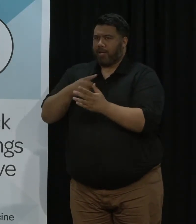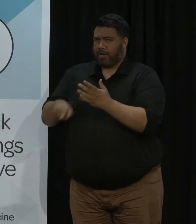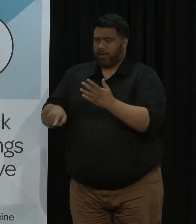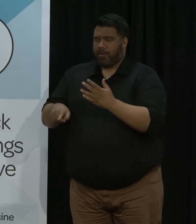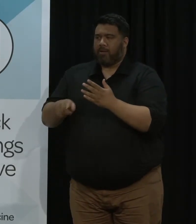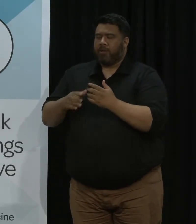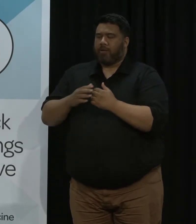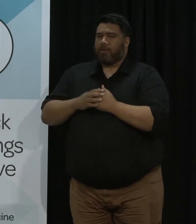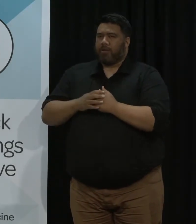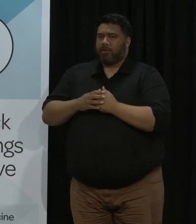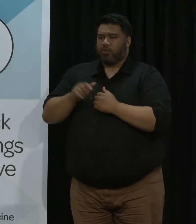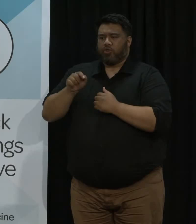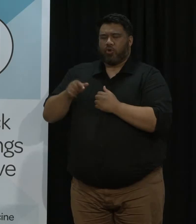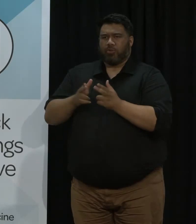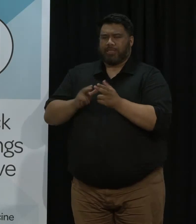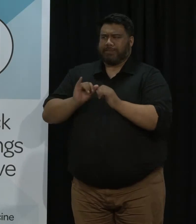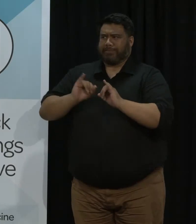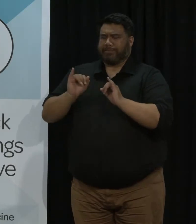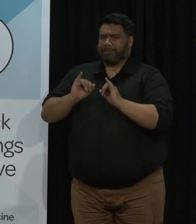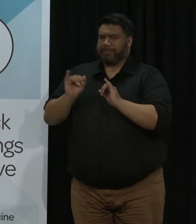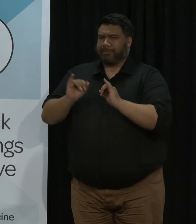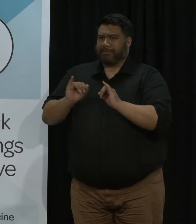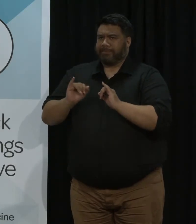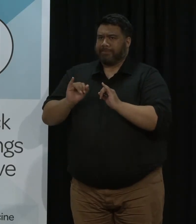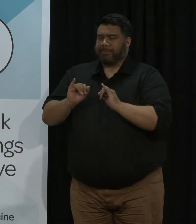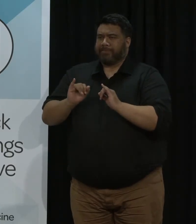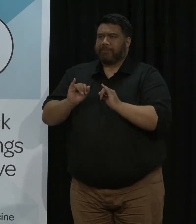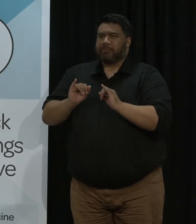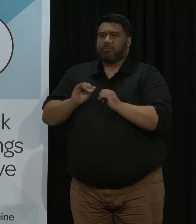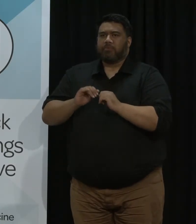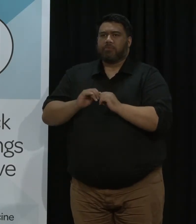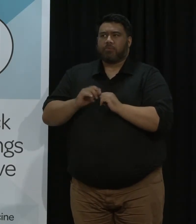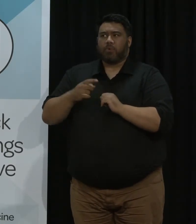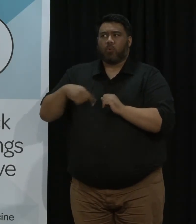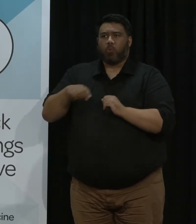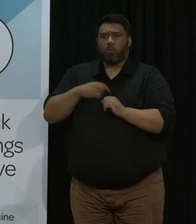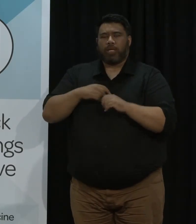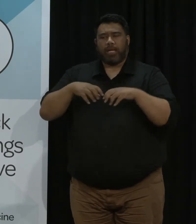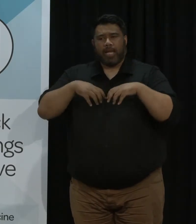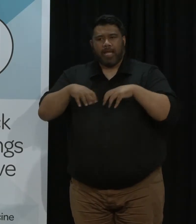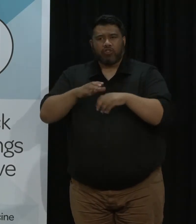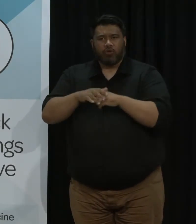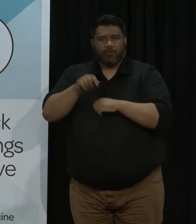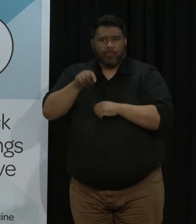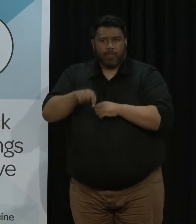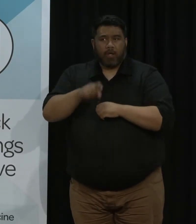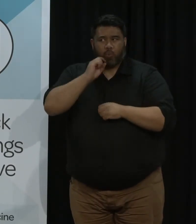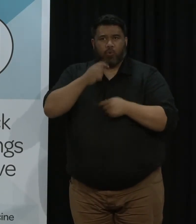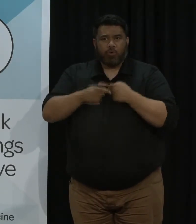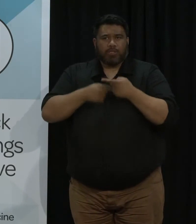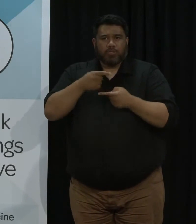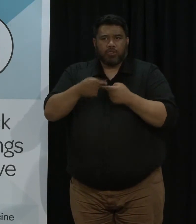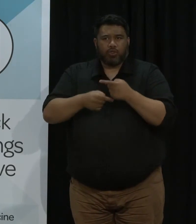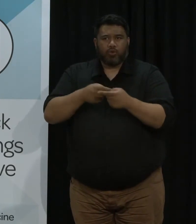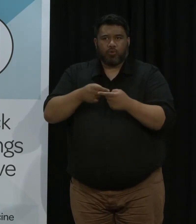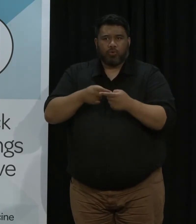are military-style and for the most part when in the hands of criminal fraternity are